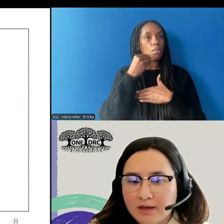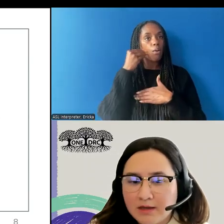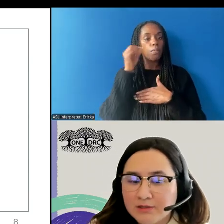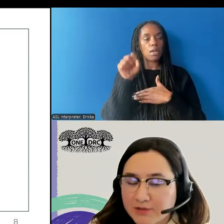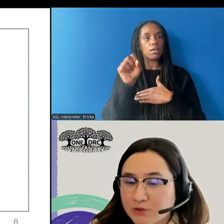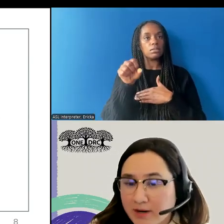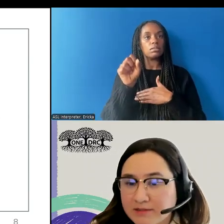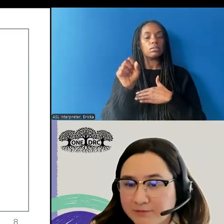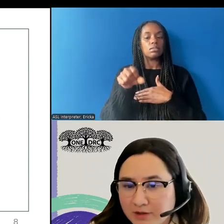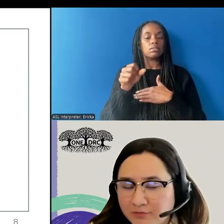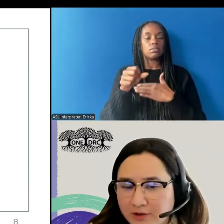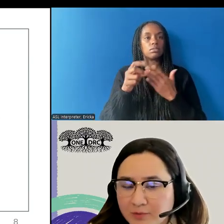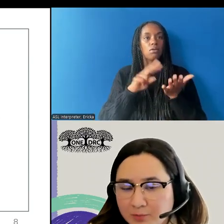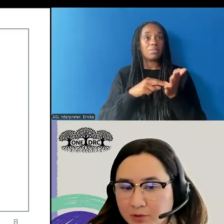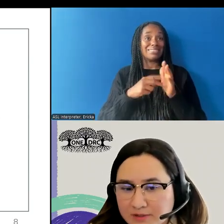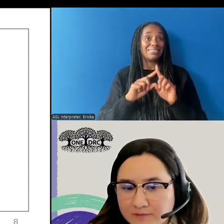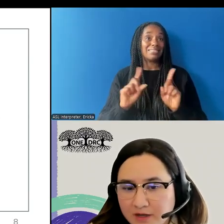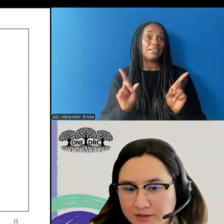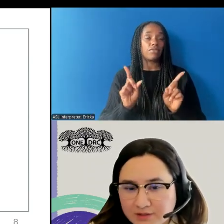And so it's quite different right from the purpose of IHSS,